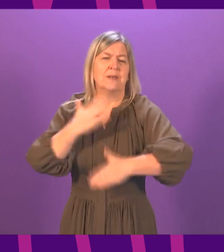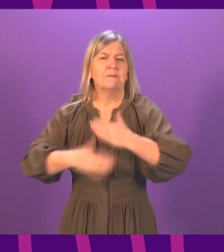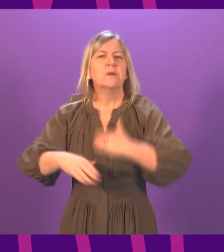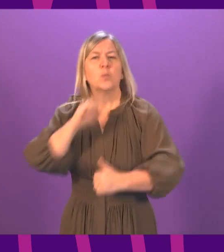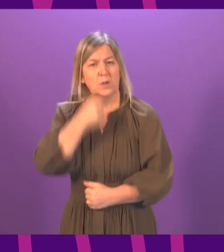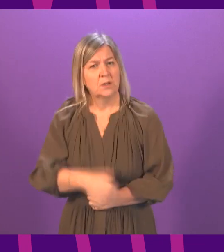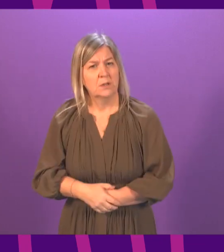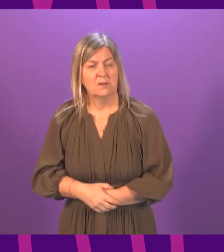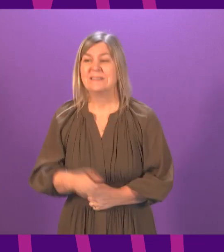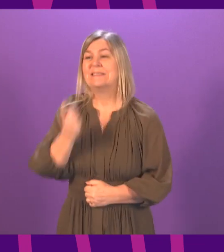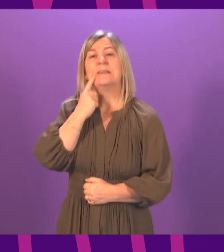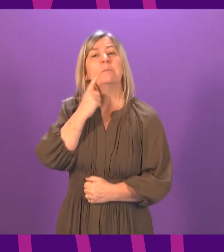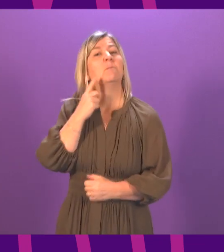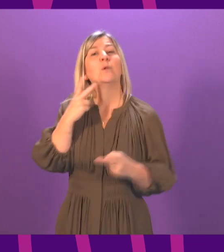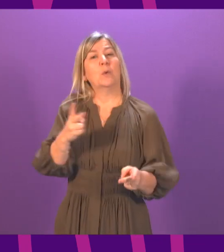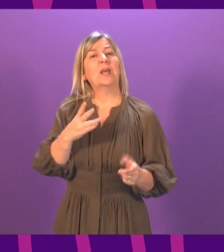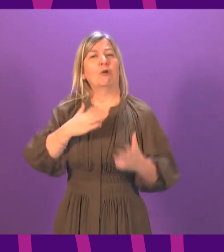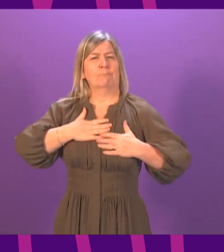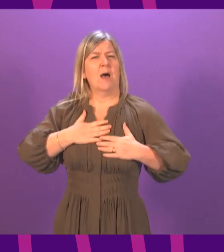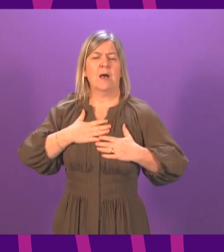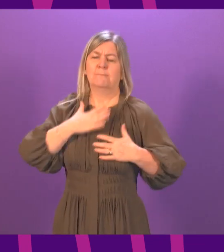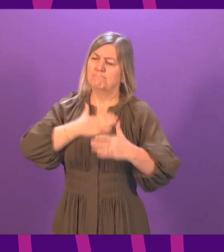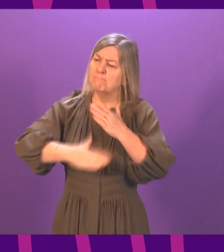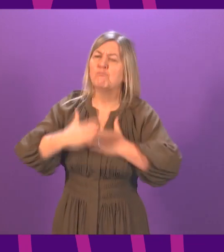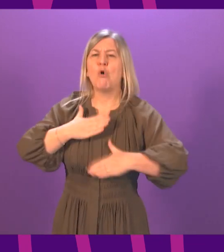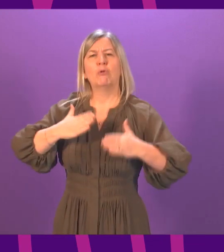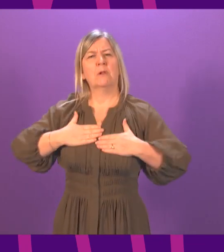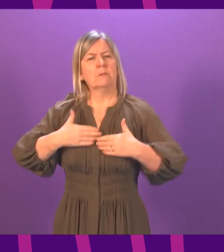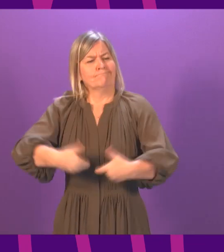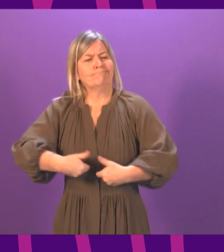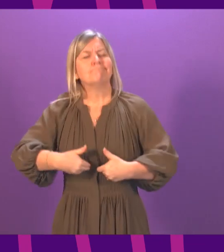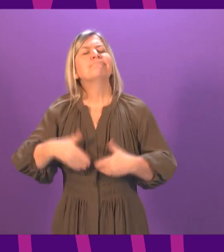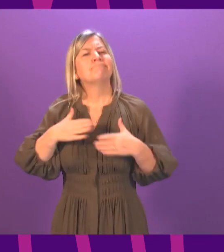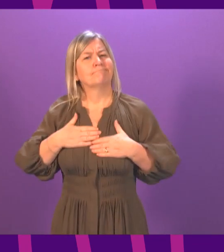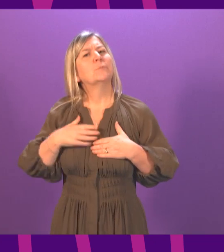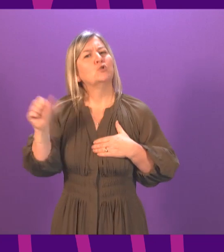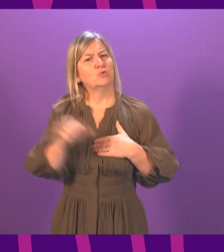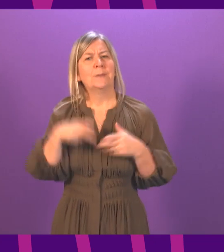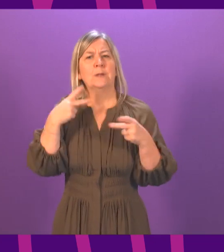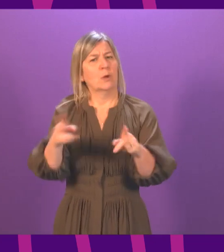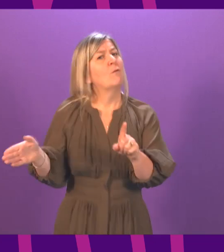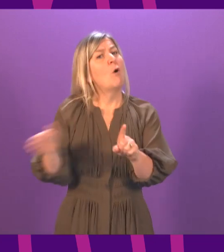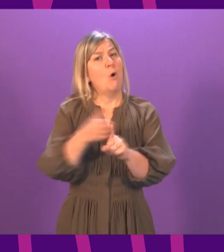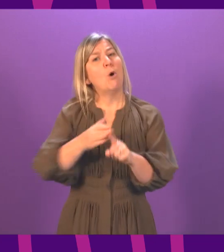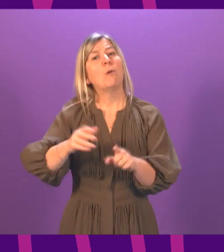it is a simple matter of conscience. I think that everybody should take that approach.